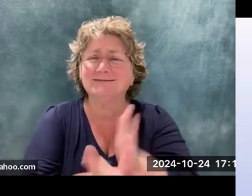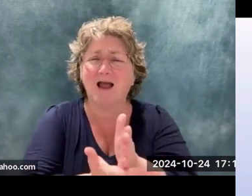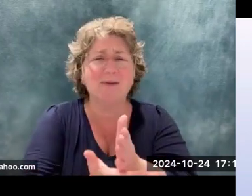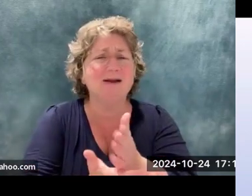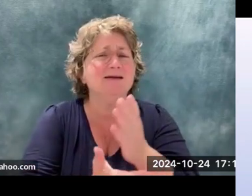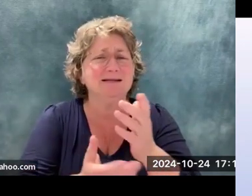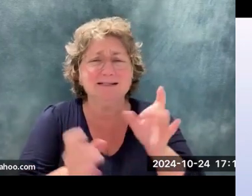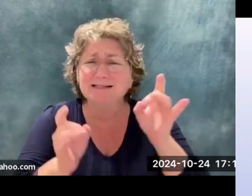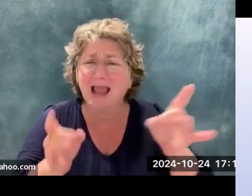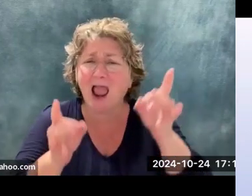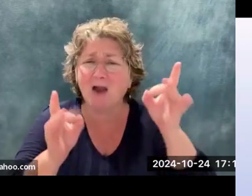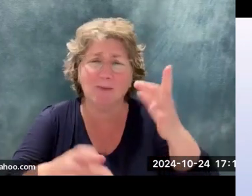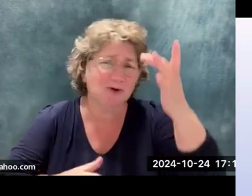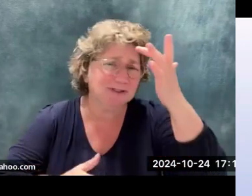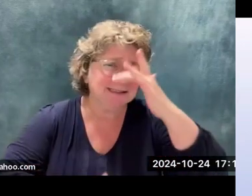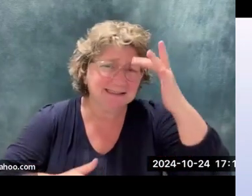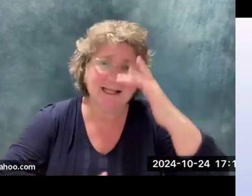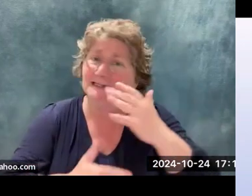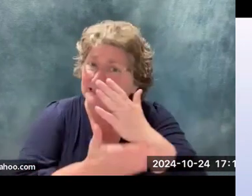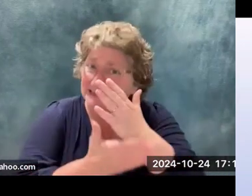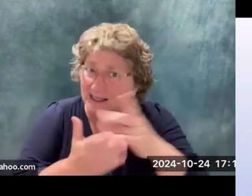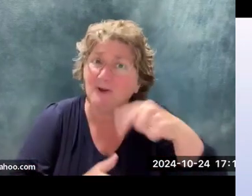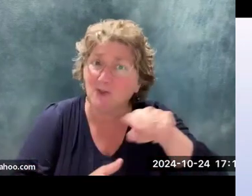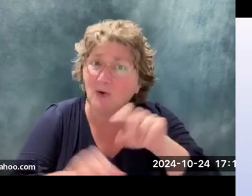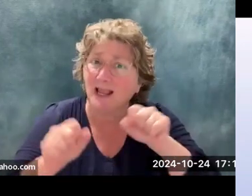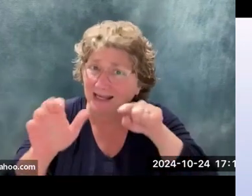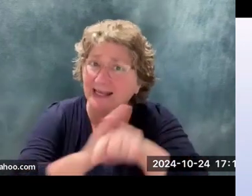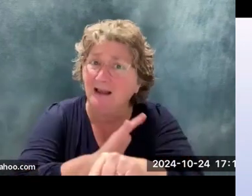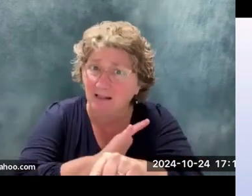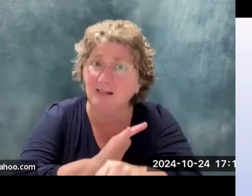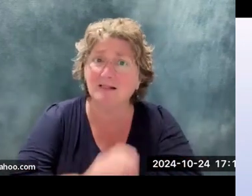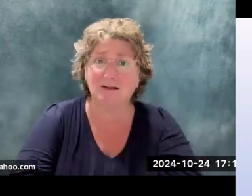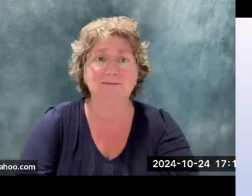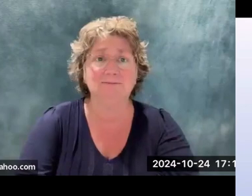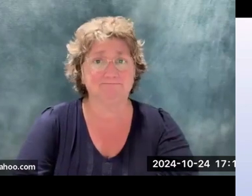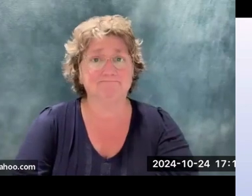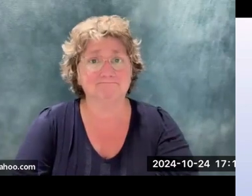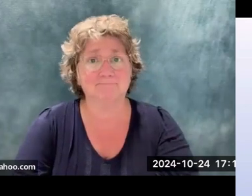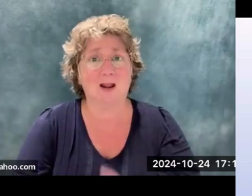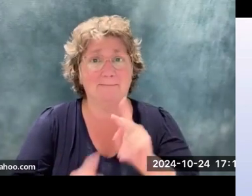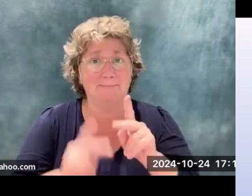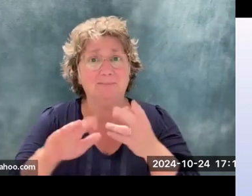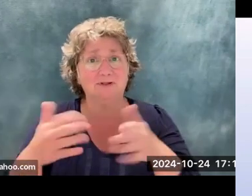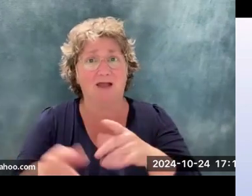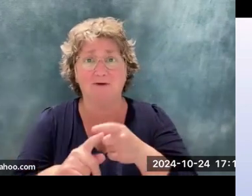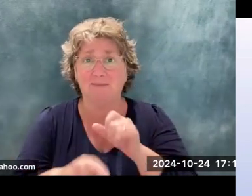Now these are the vaccines recommended by the FDA that evaluates the efficacy and the safety.